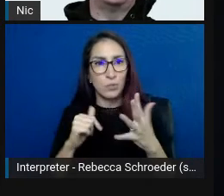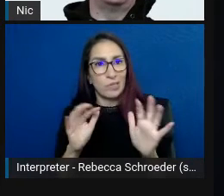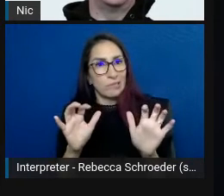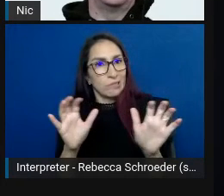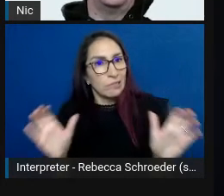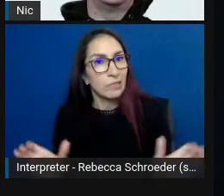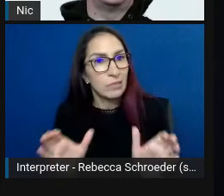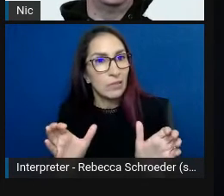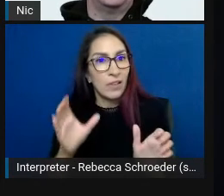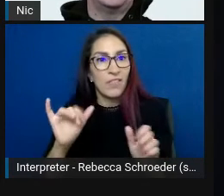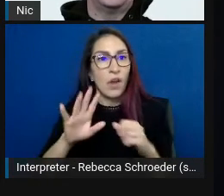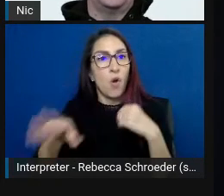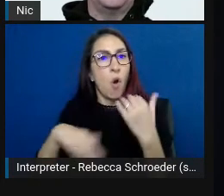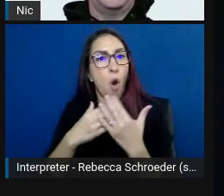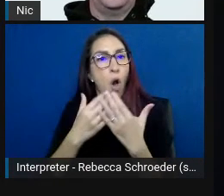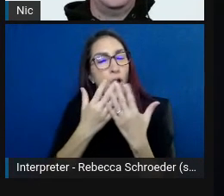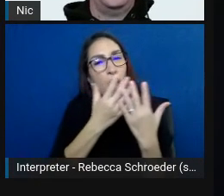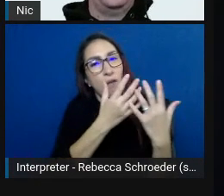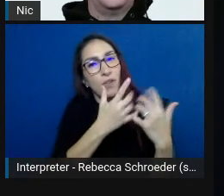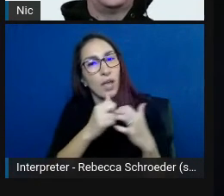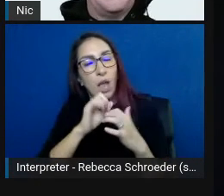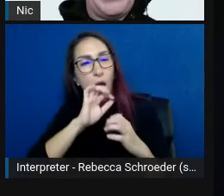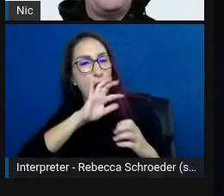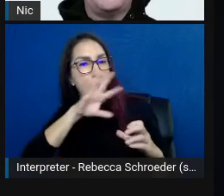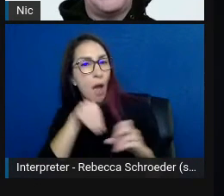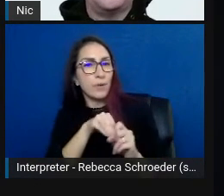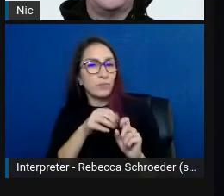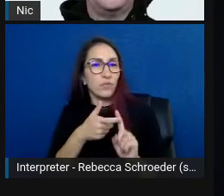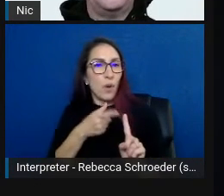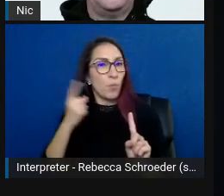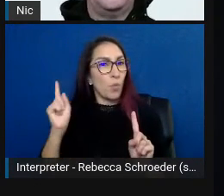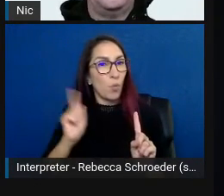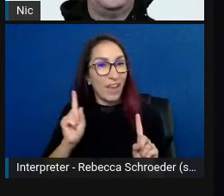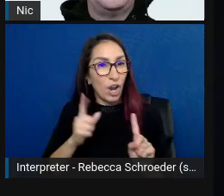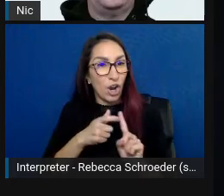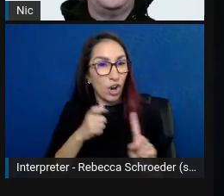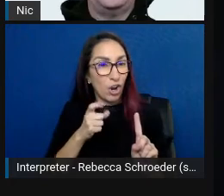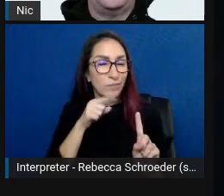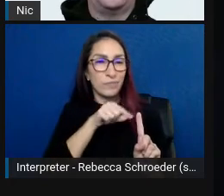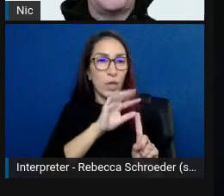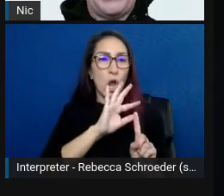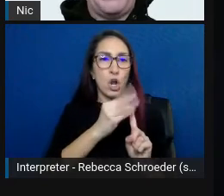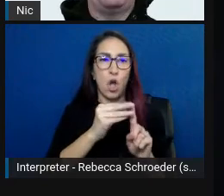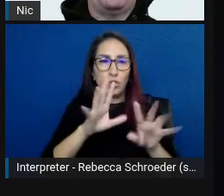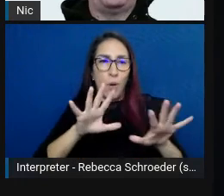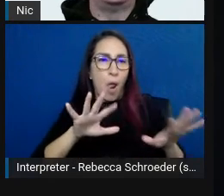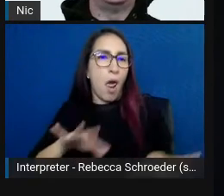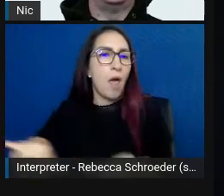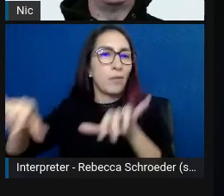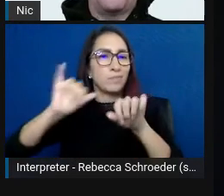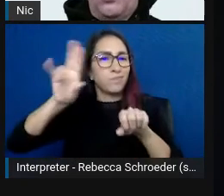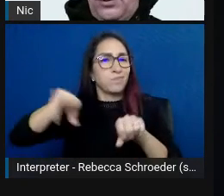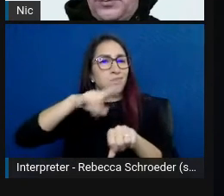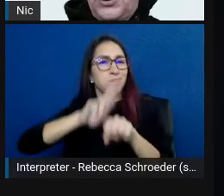from a culture of accessibility. Once we have that, then we don't have all these problems.